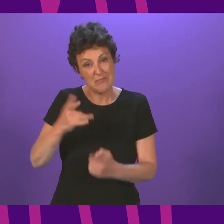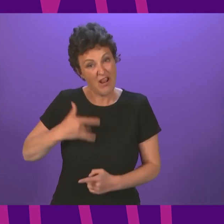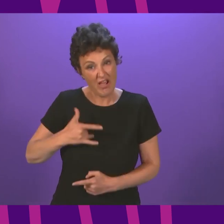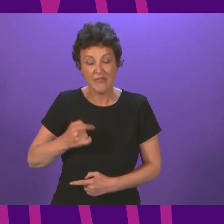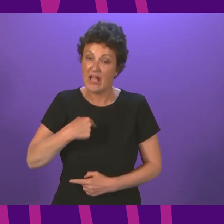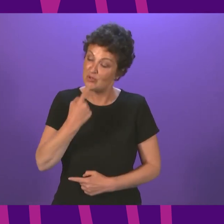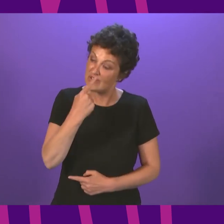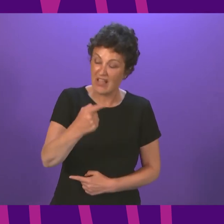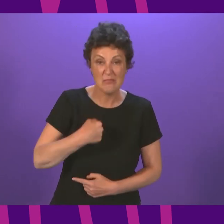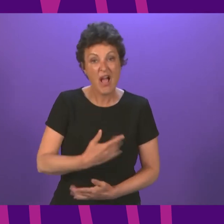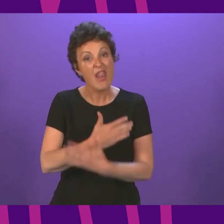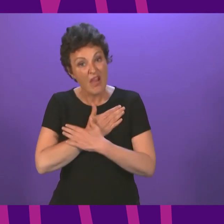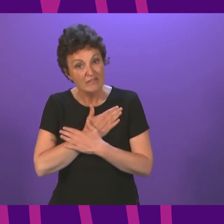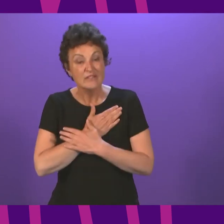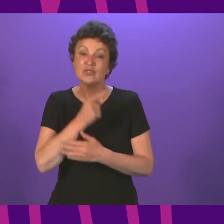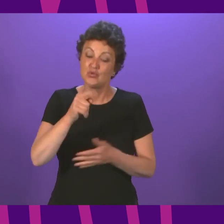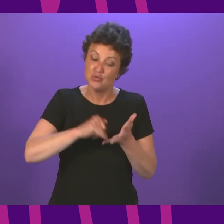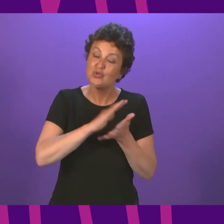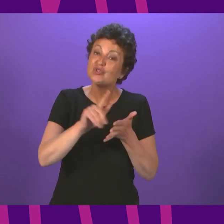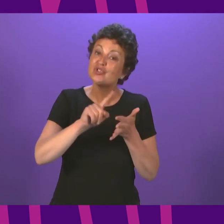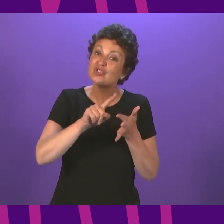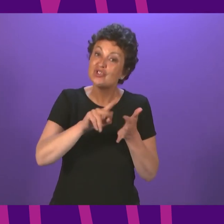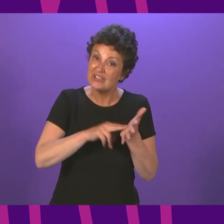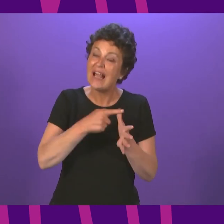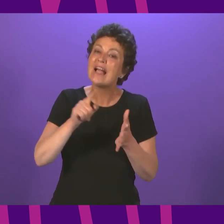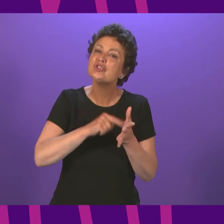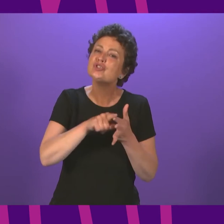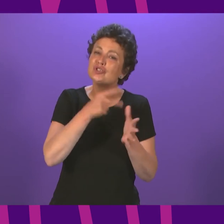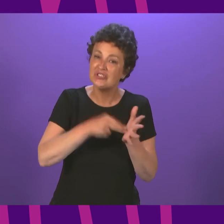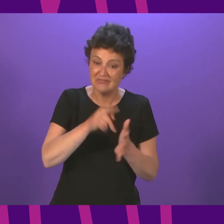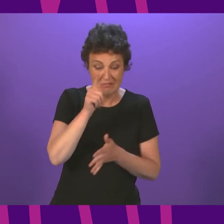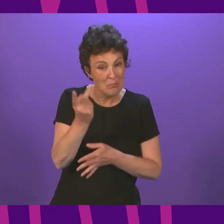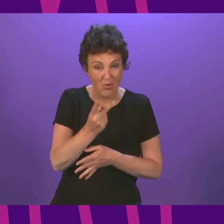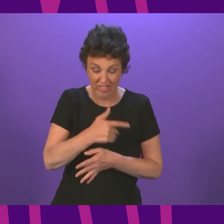we responded positively to the suggestions that were made.